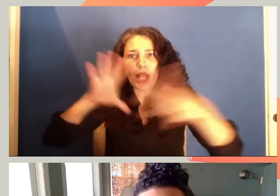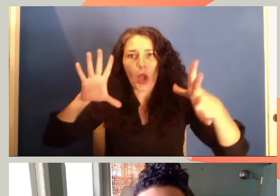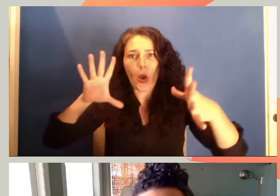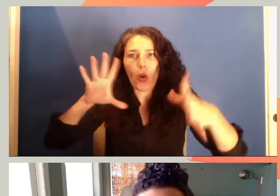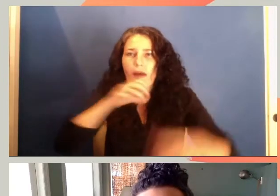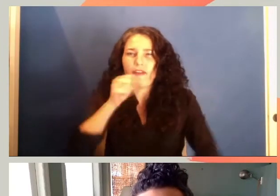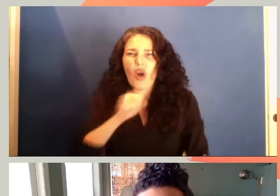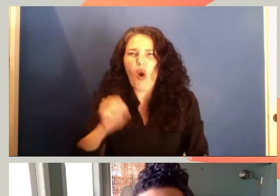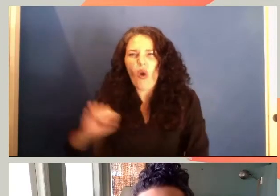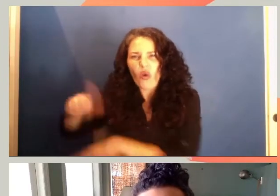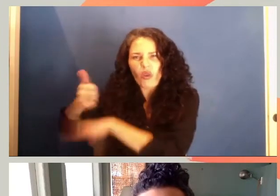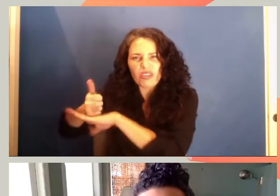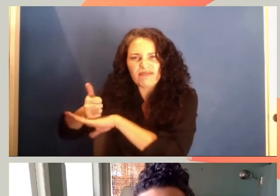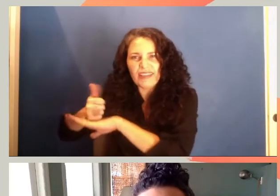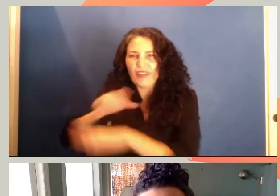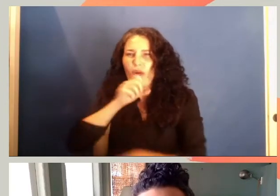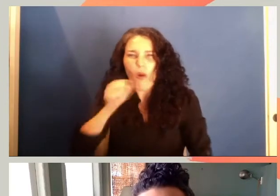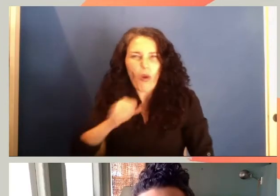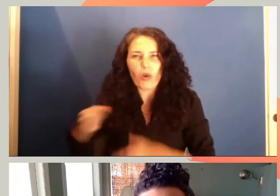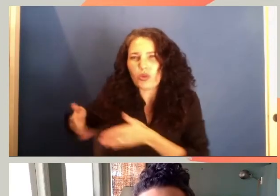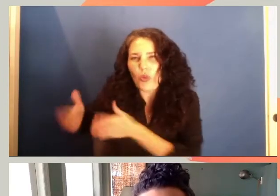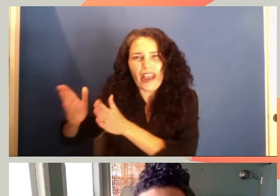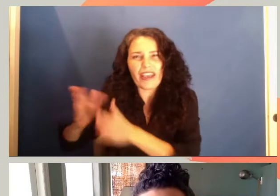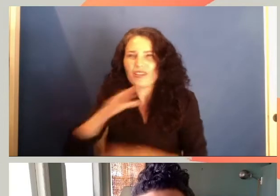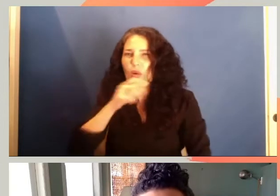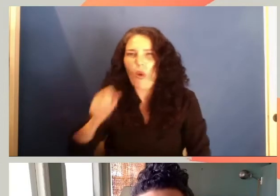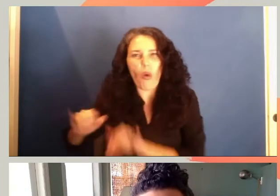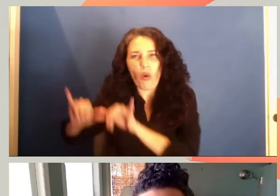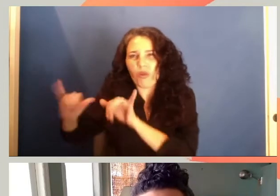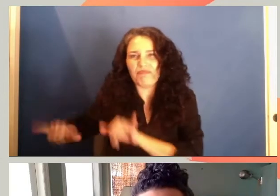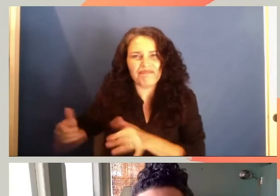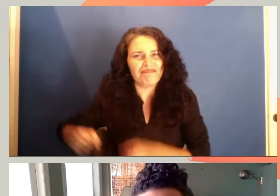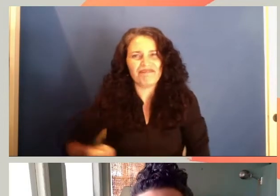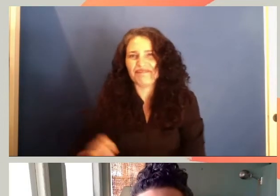of the old ways of doing things 'cause it's not working, it is not working.